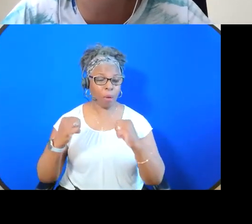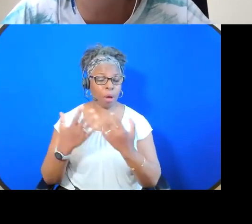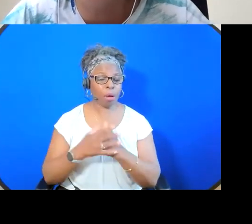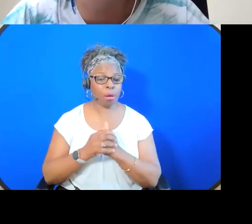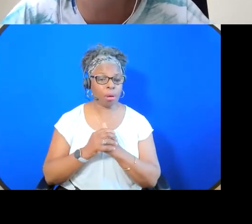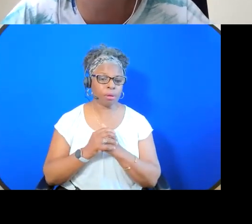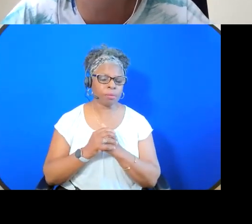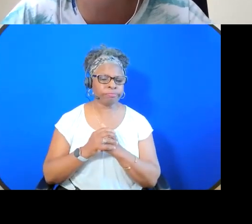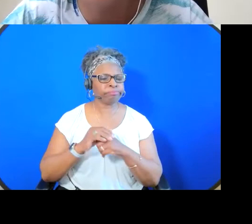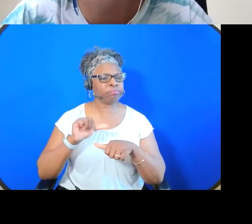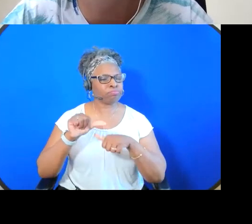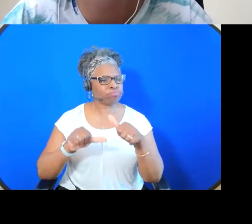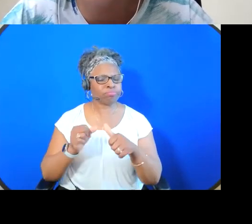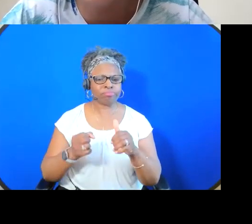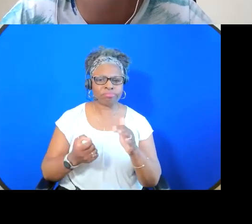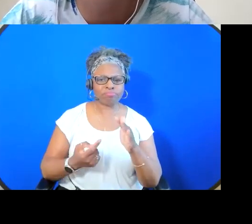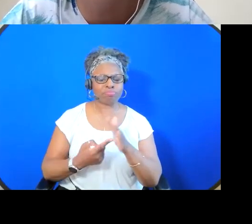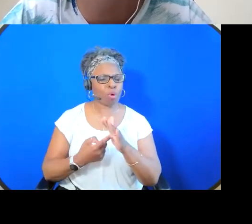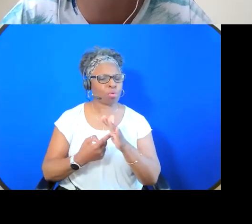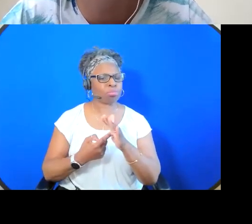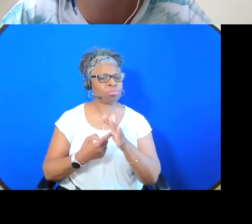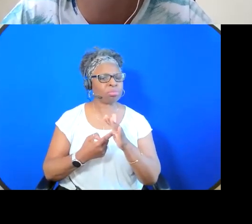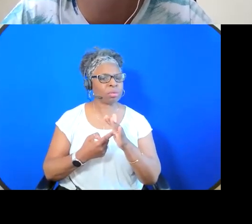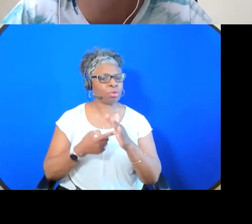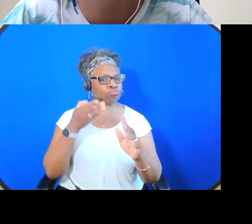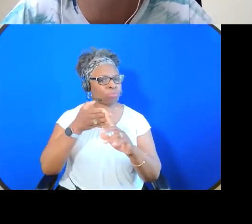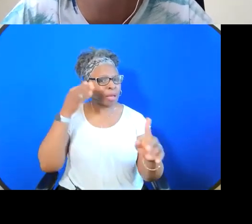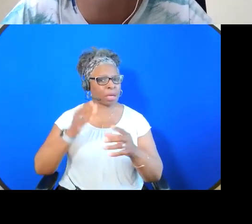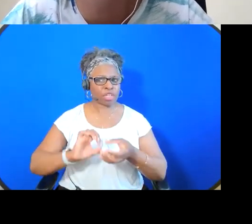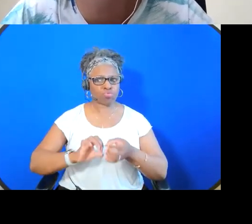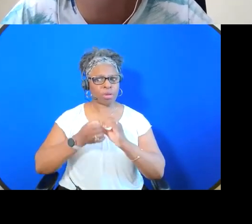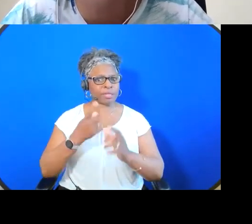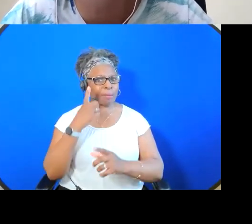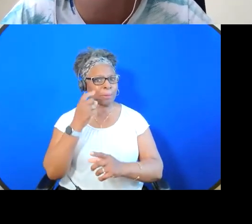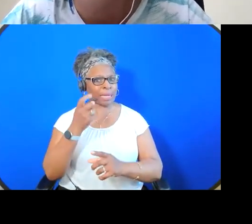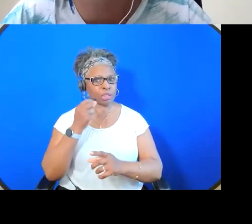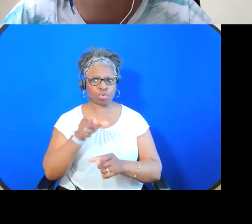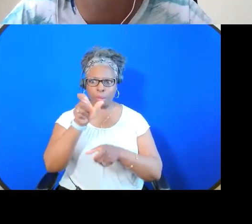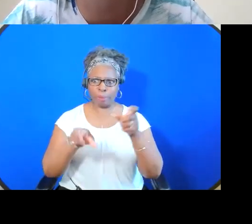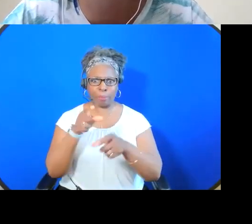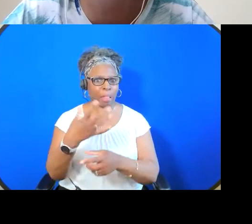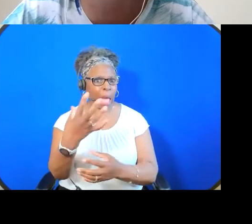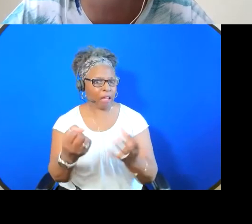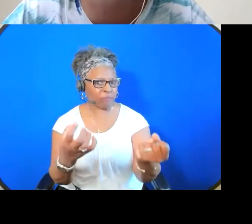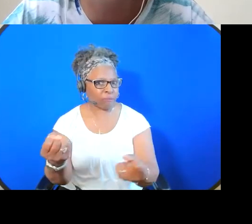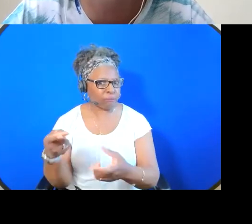important to acknowledge the creative potential of all those people that come into the project as participants. So, I don't want to make work about